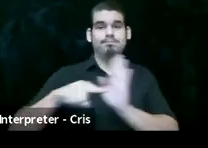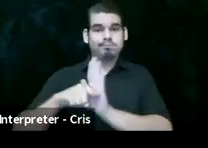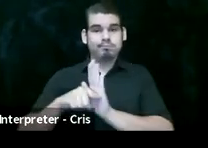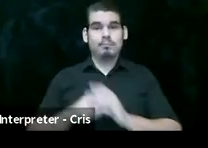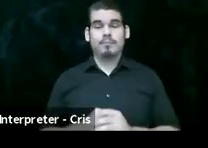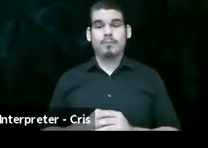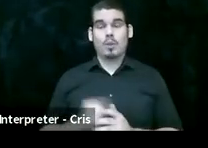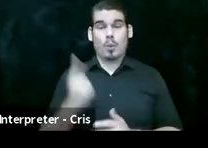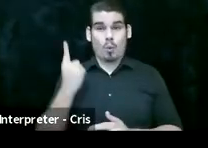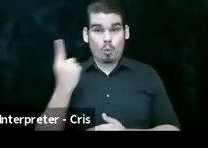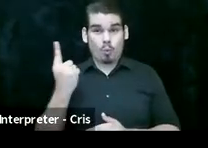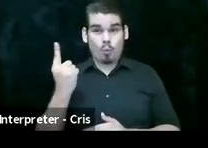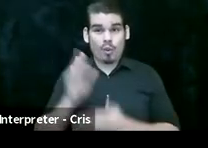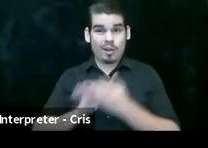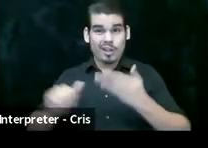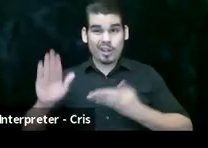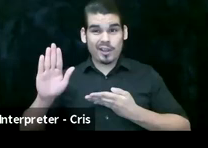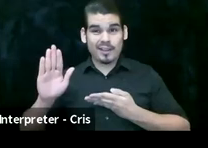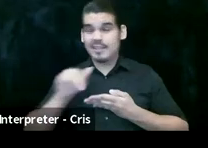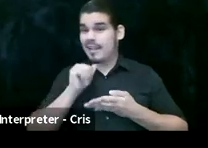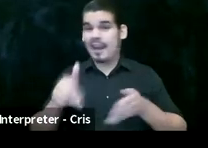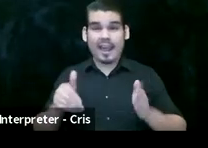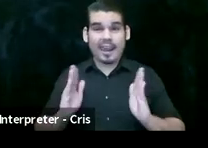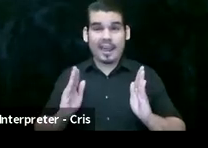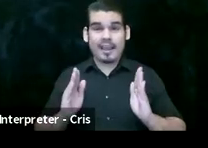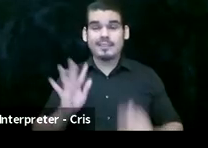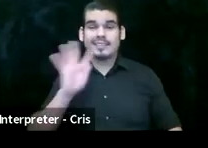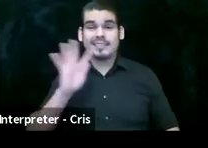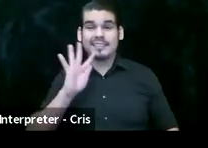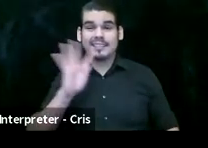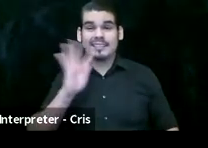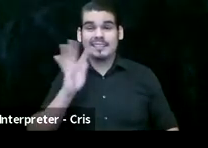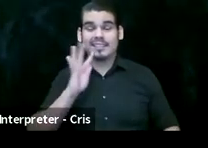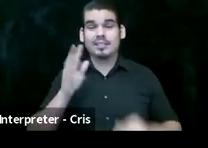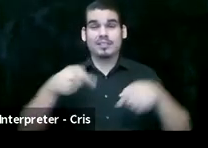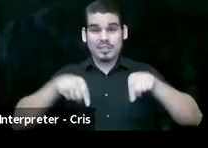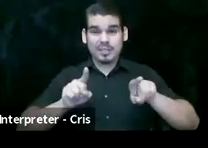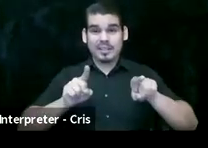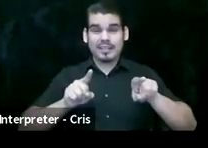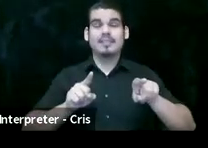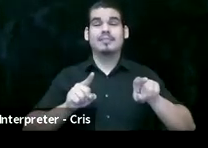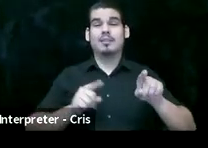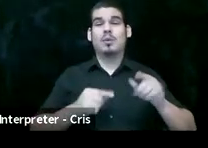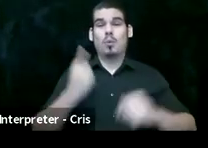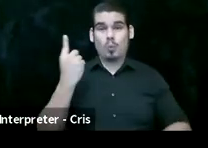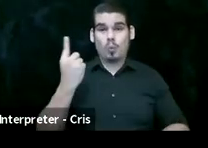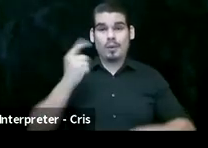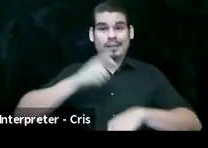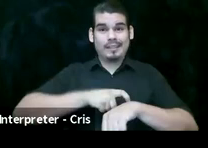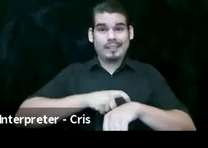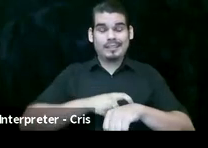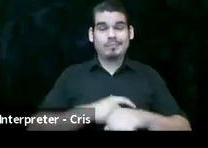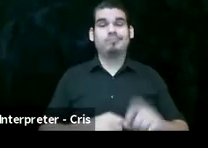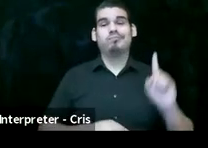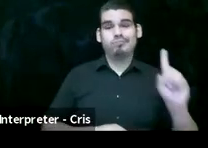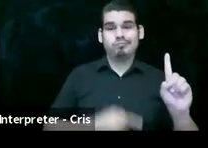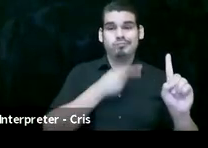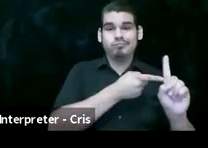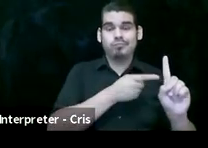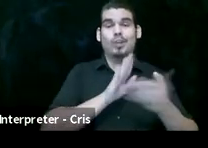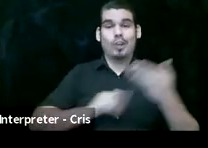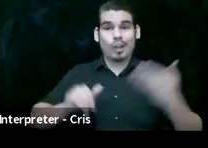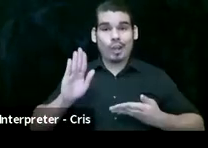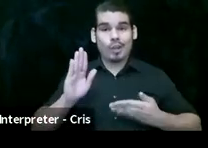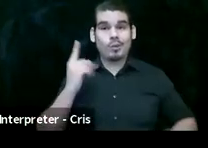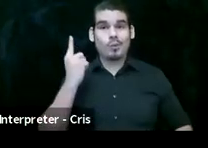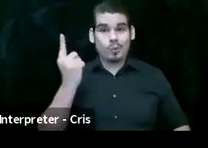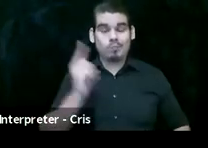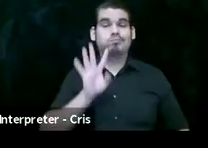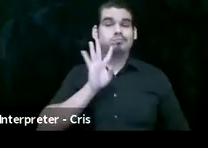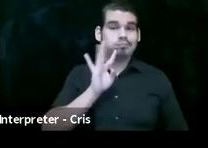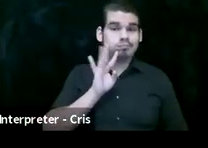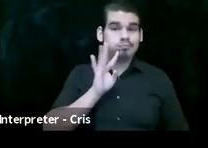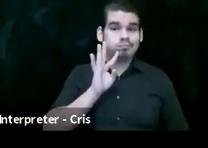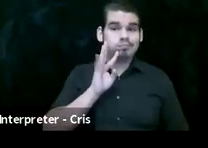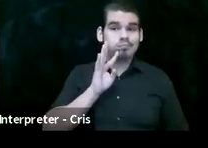Katherine Squire: So you really want to be intentional with what you say, during your turn because you may not get the chance to speak again, given that there are 116 delegates right so that's just really important, you know.